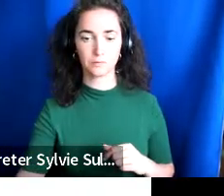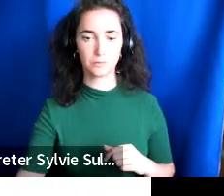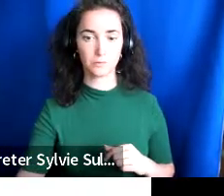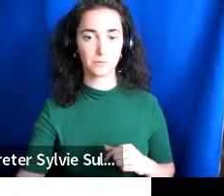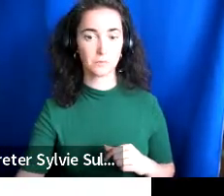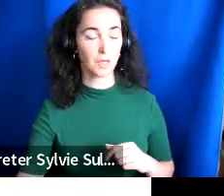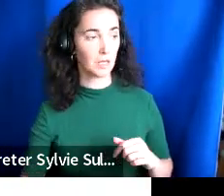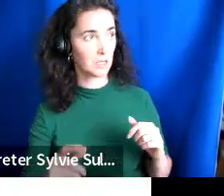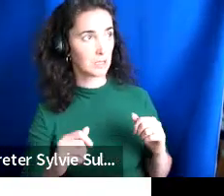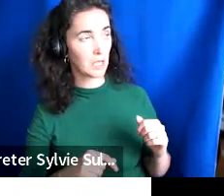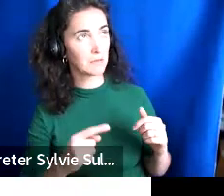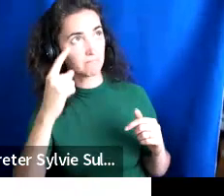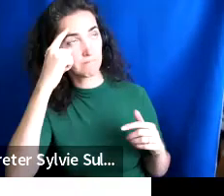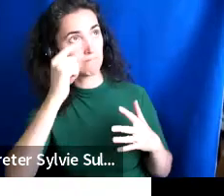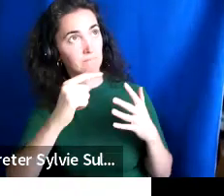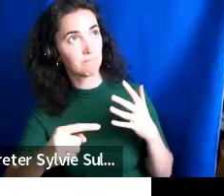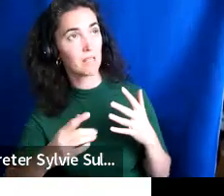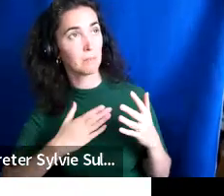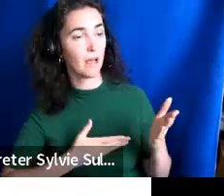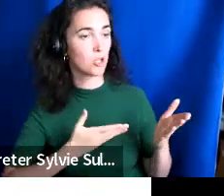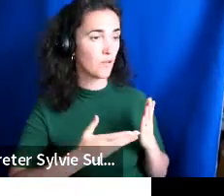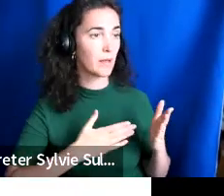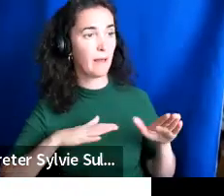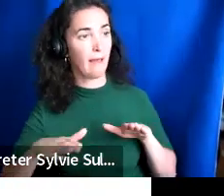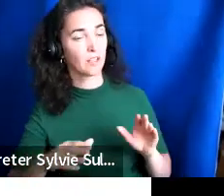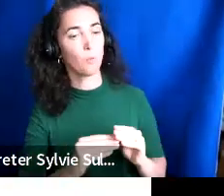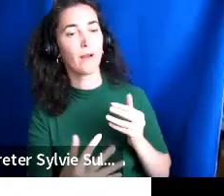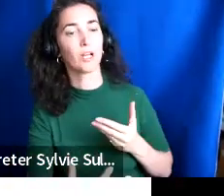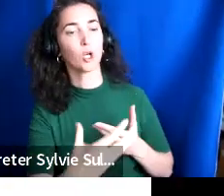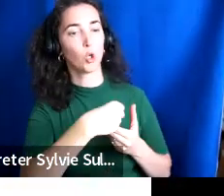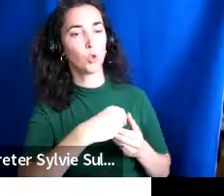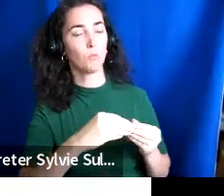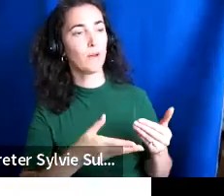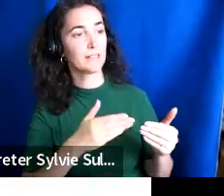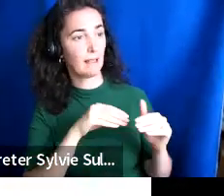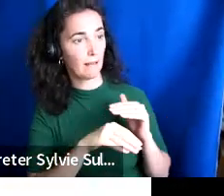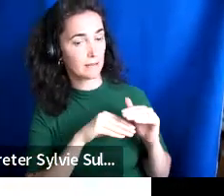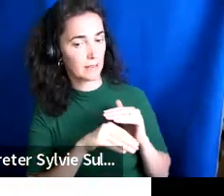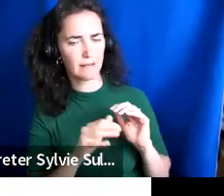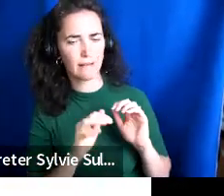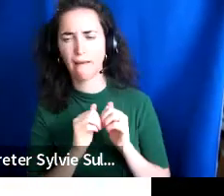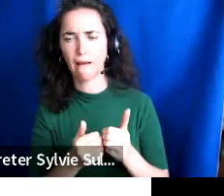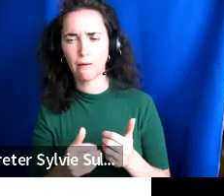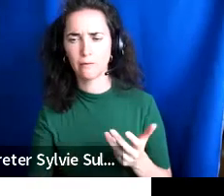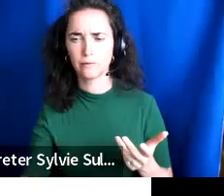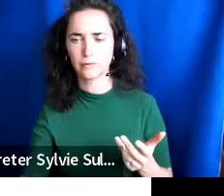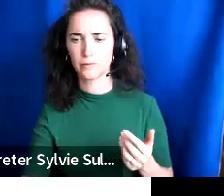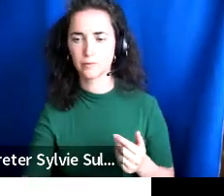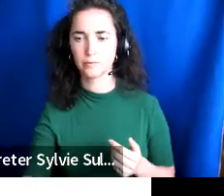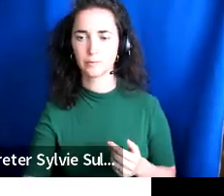or actively be more inclusive and accessible so here's an example, and my own university campus.